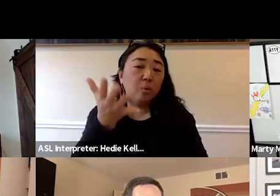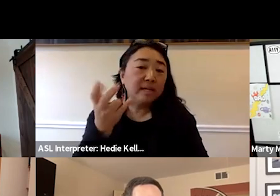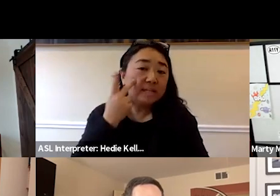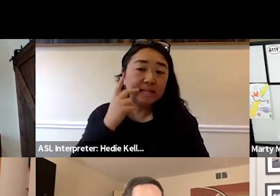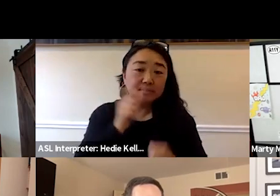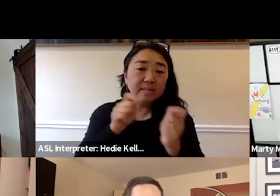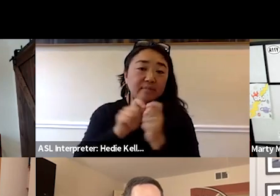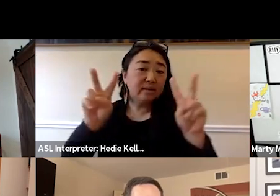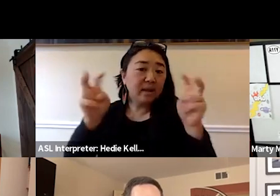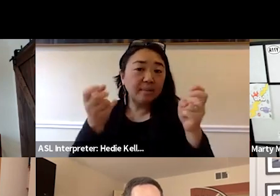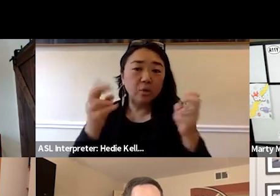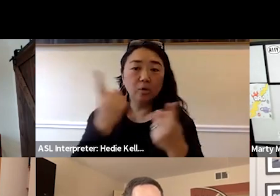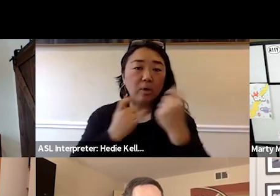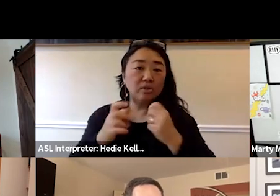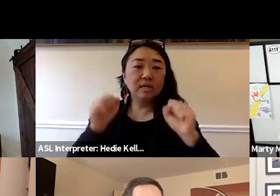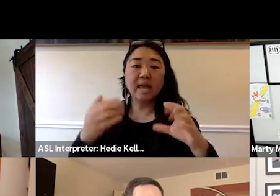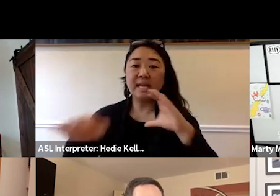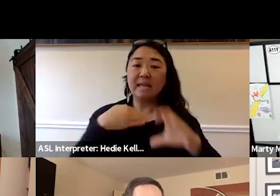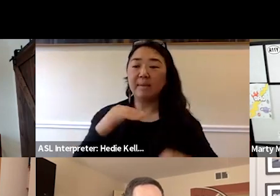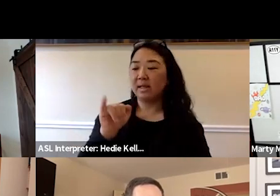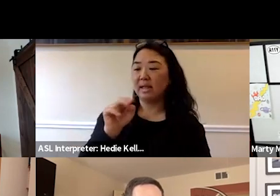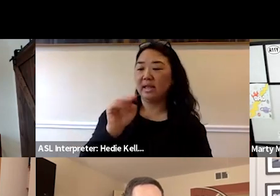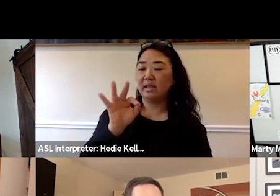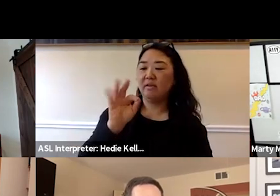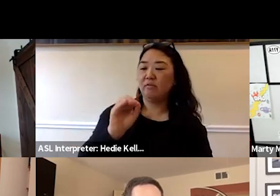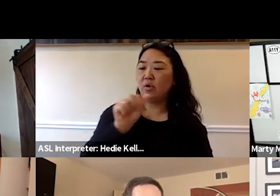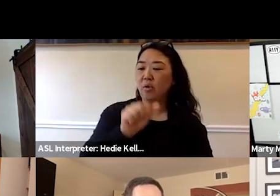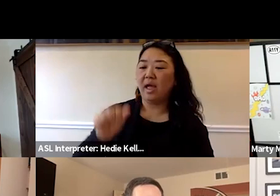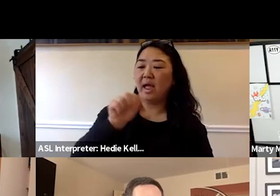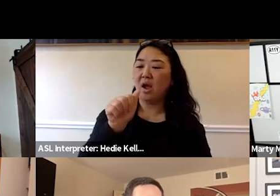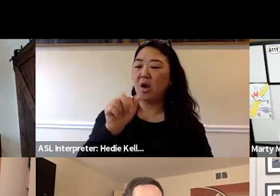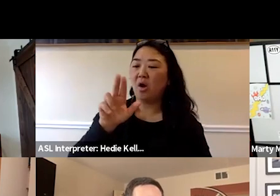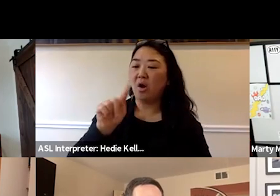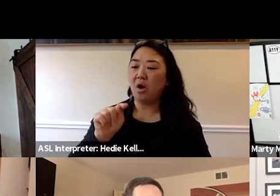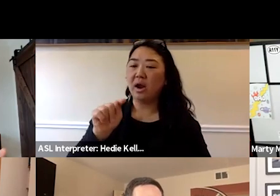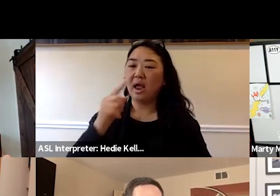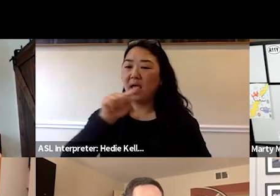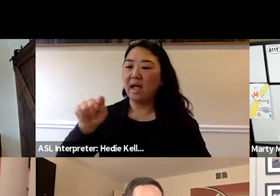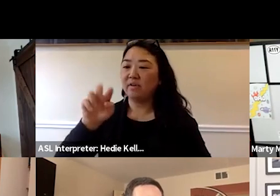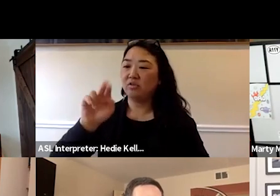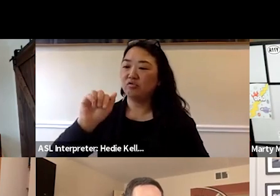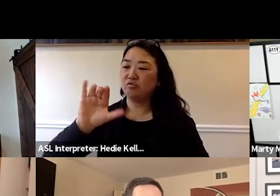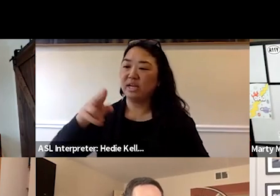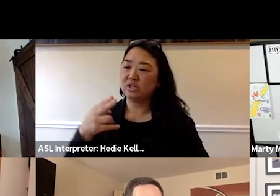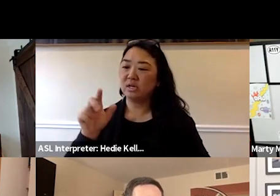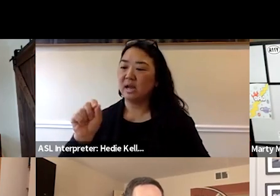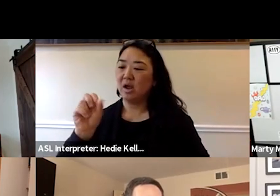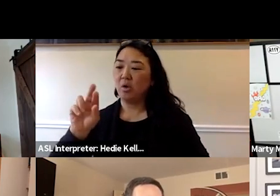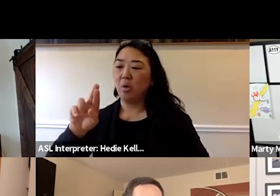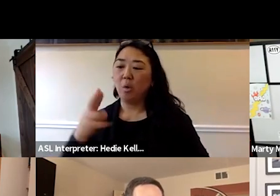you can email us at info@arthenreach.org. We also invite you to subscribe to our